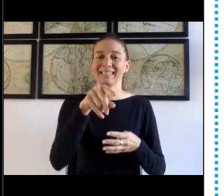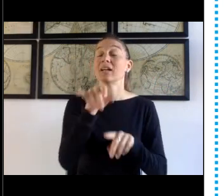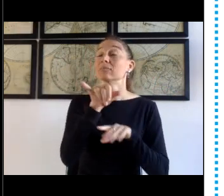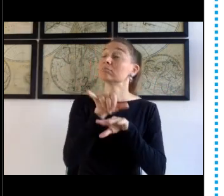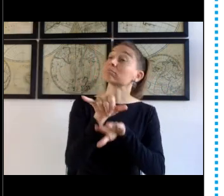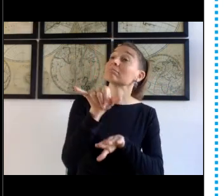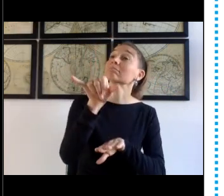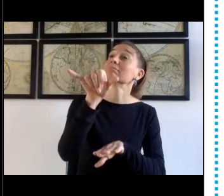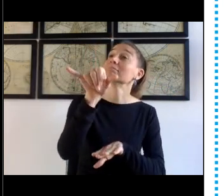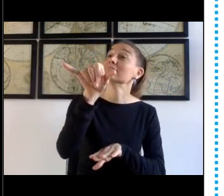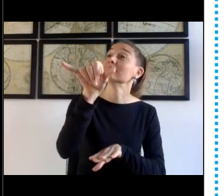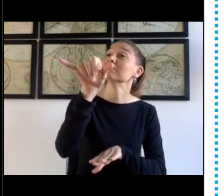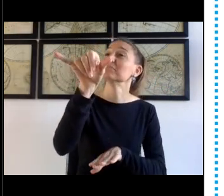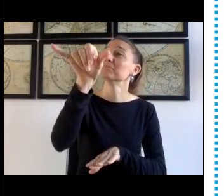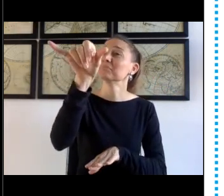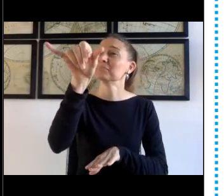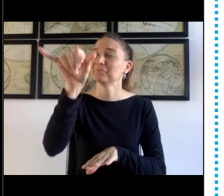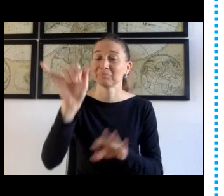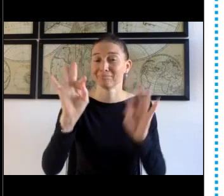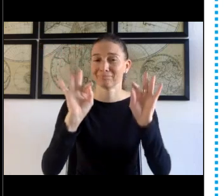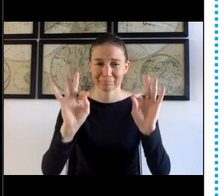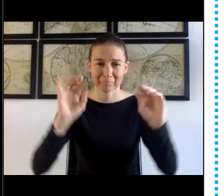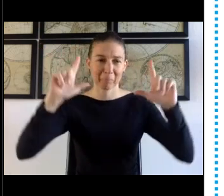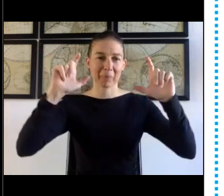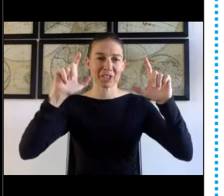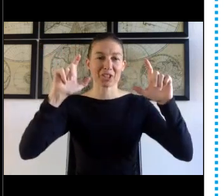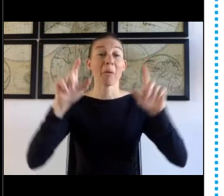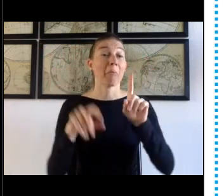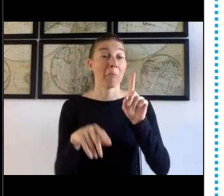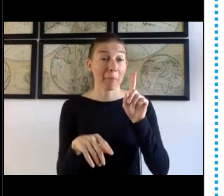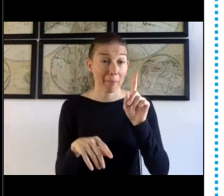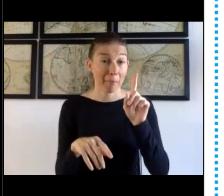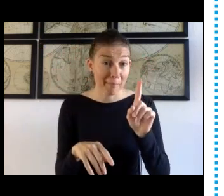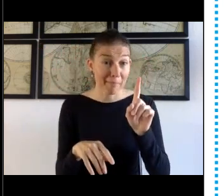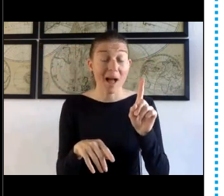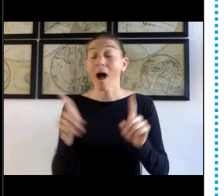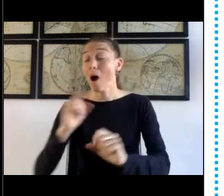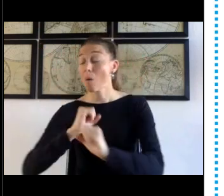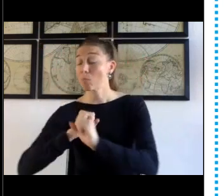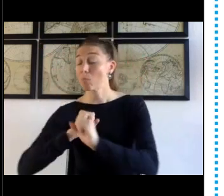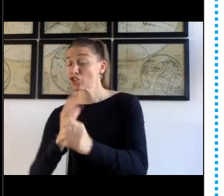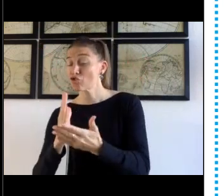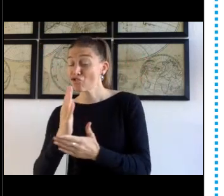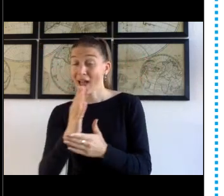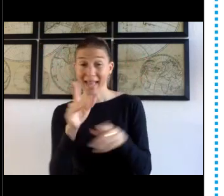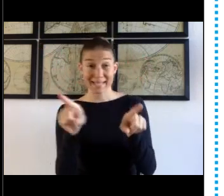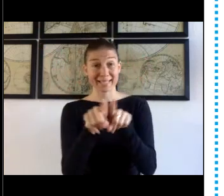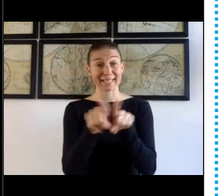We'll see if this reflects the state of production of citizens' rights.